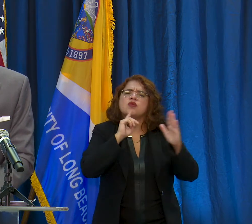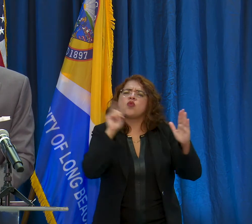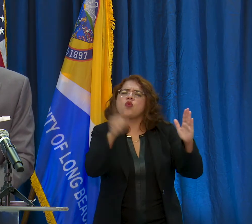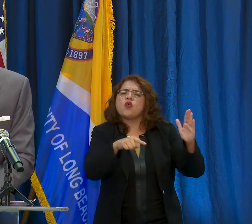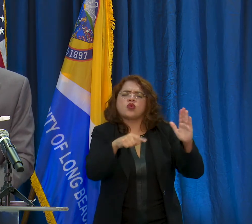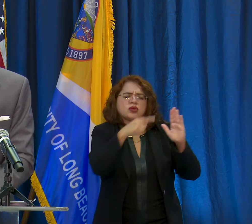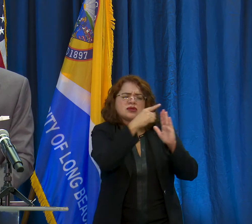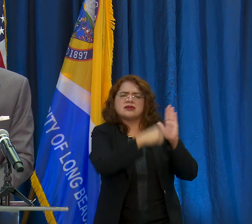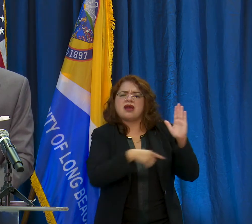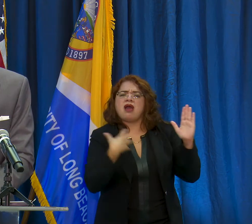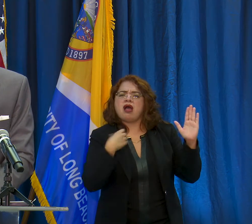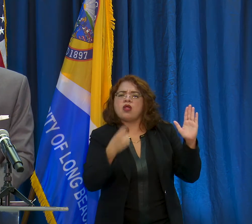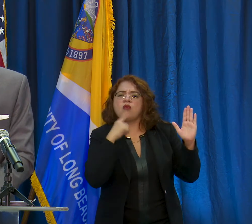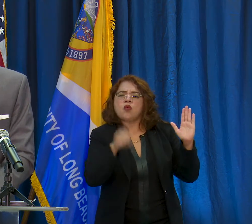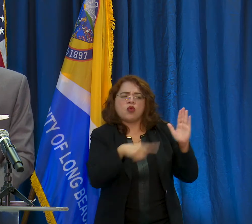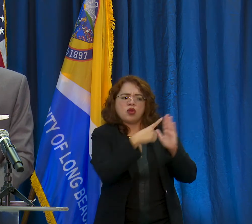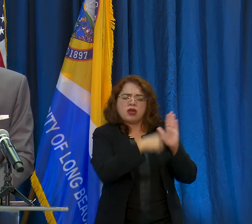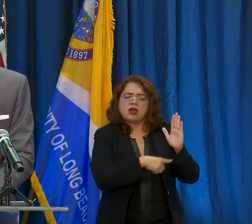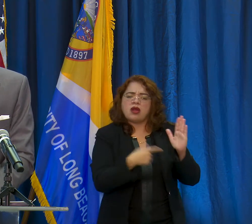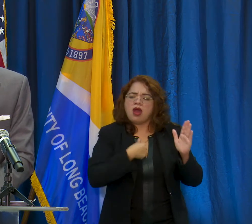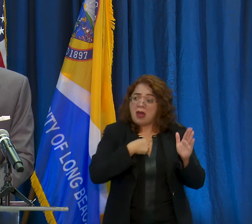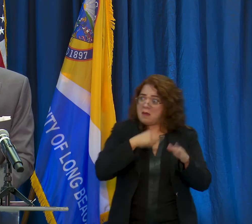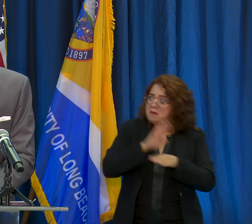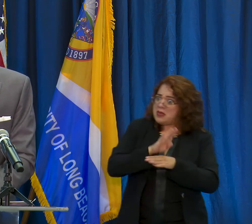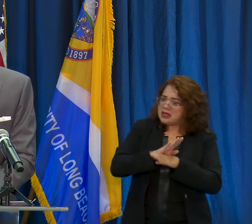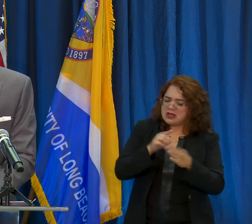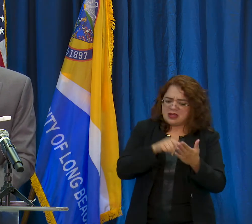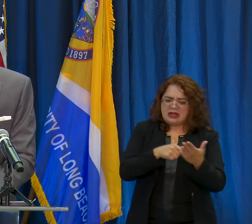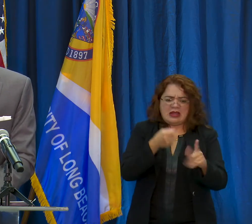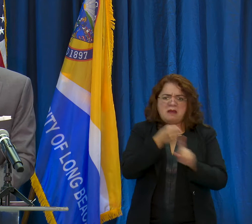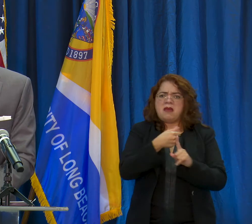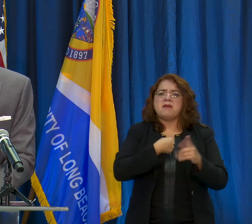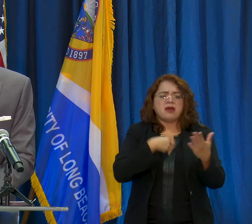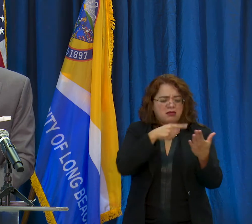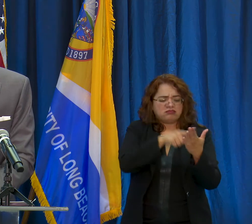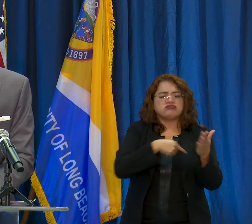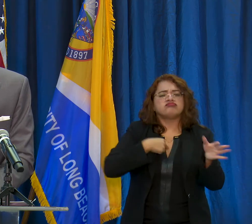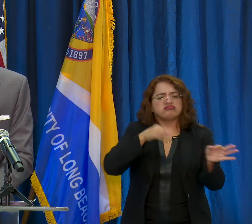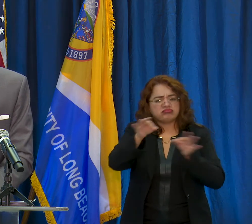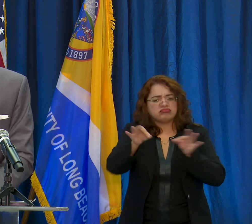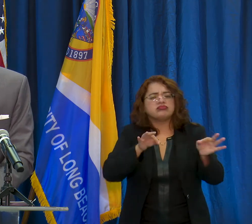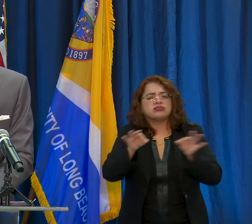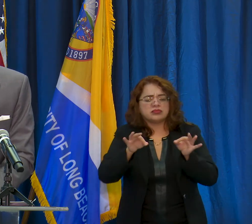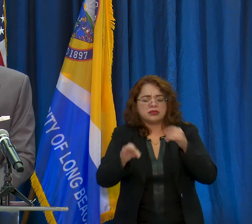as well as your workers. We're here to develop our Business Resource Guide